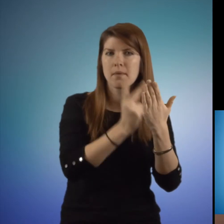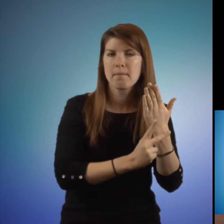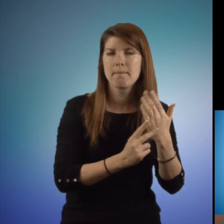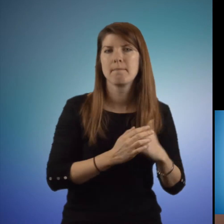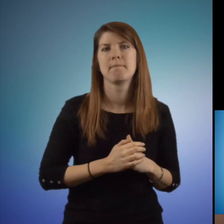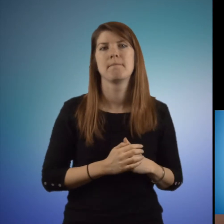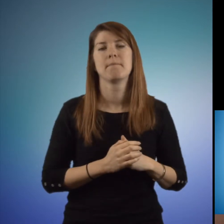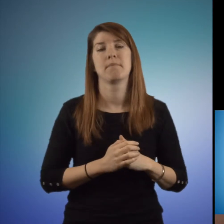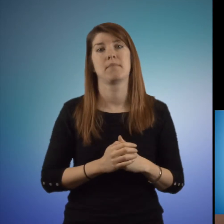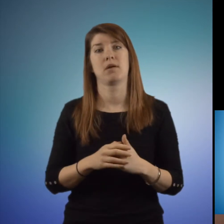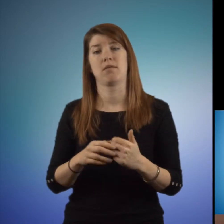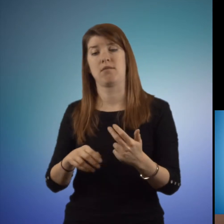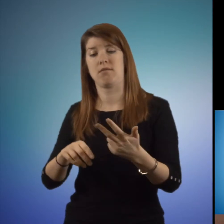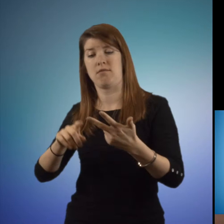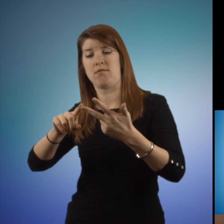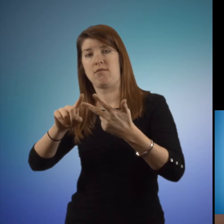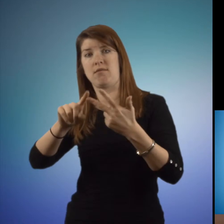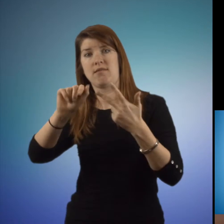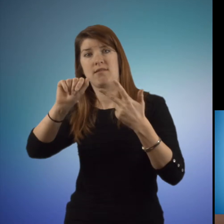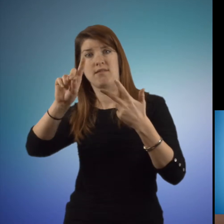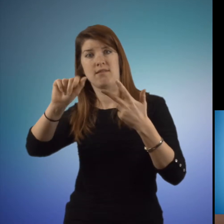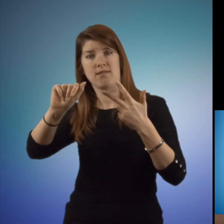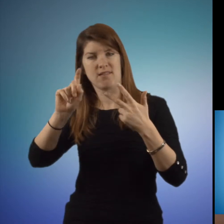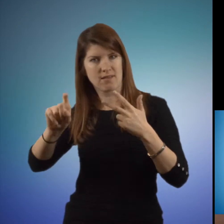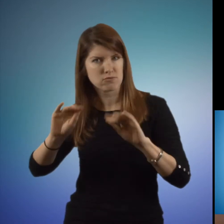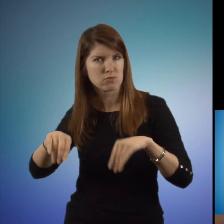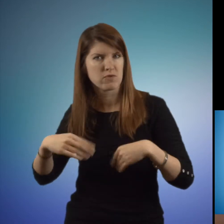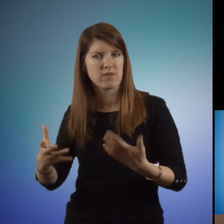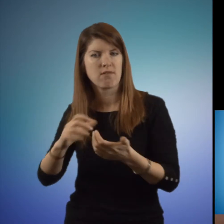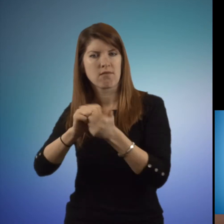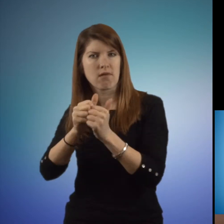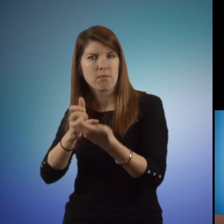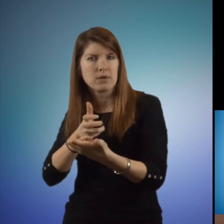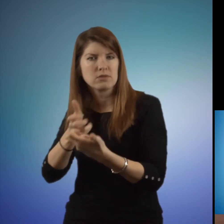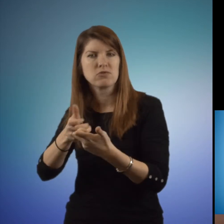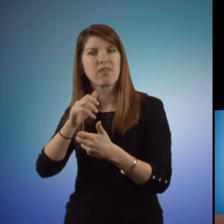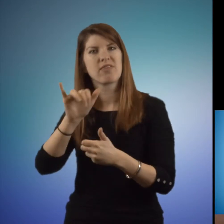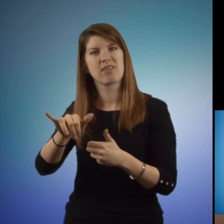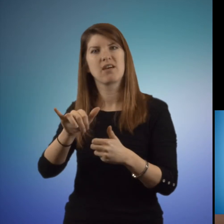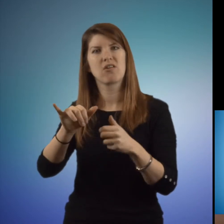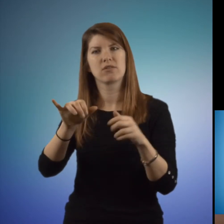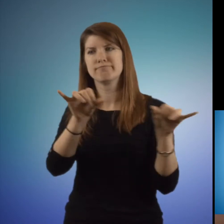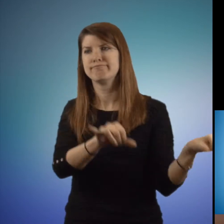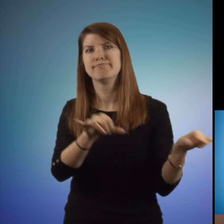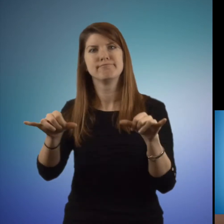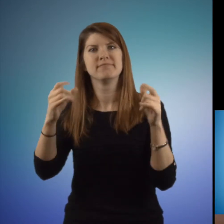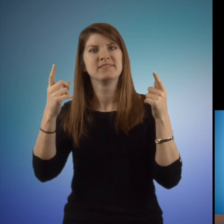But under ADA we have to provide accommodations that are as effective in terms